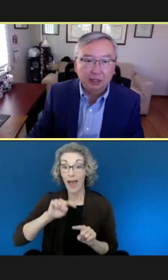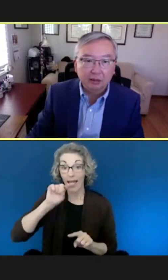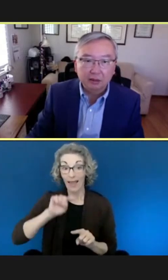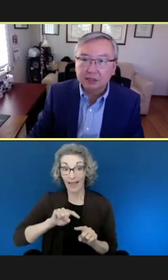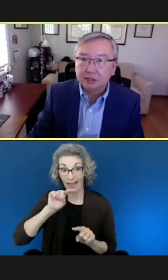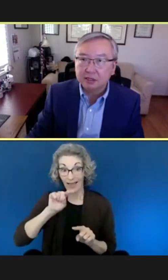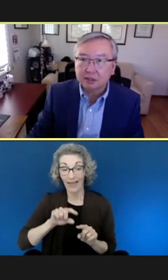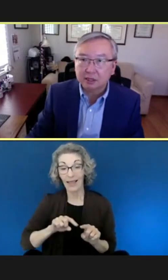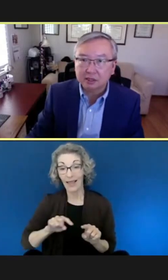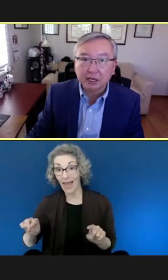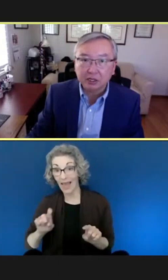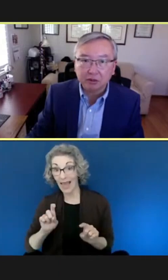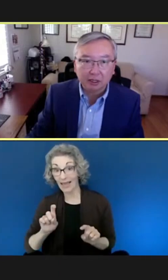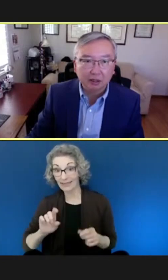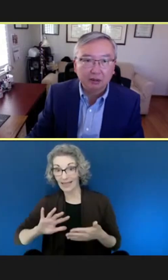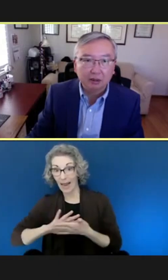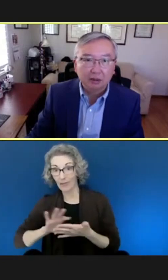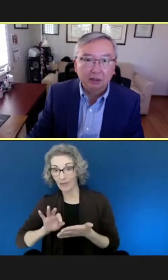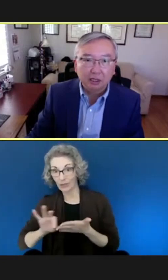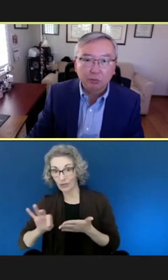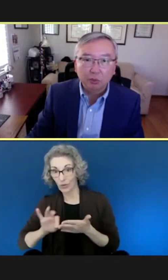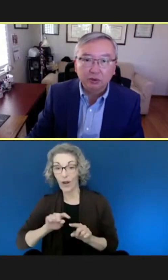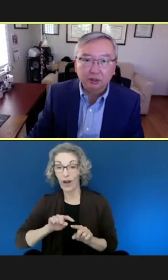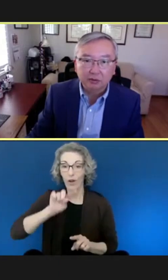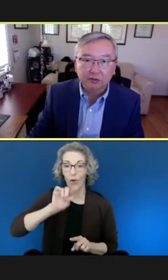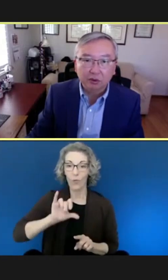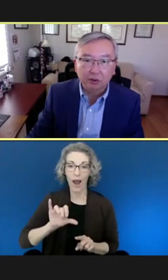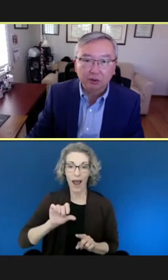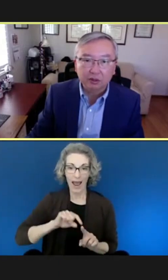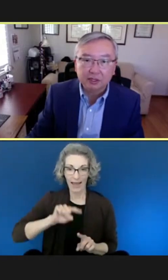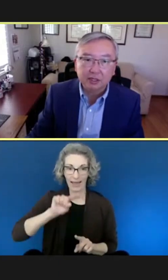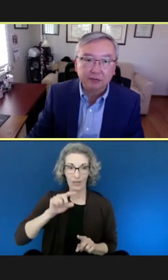And this is especially important for autistic females,